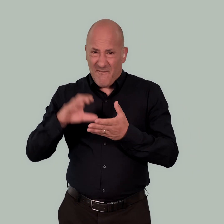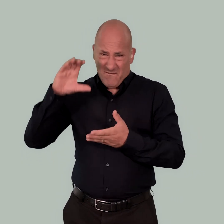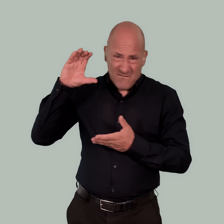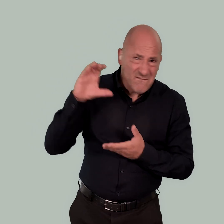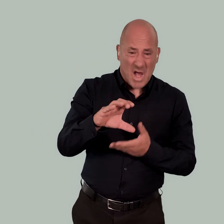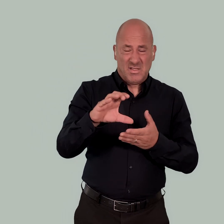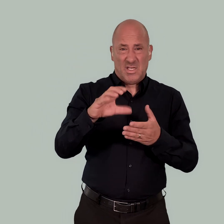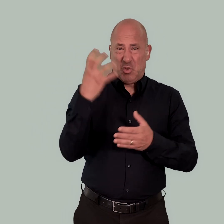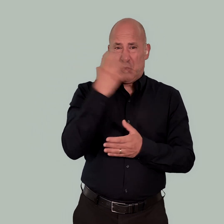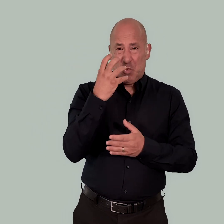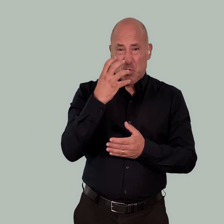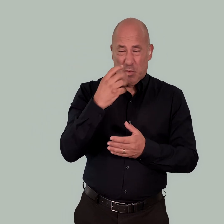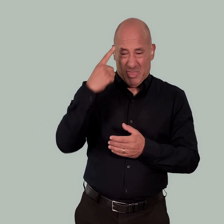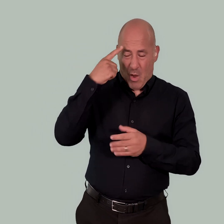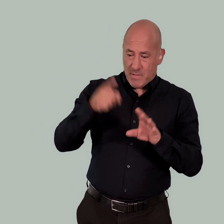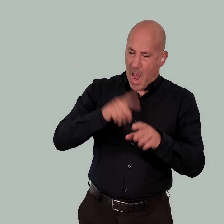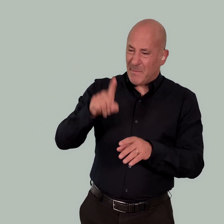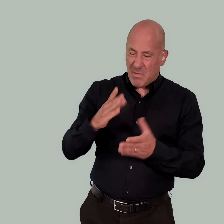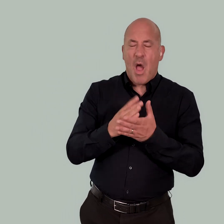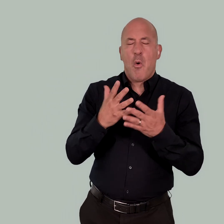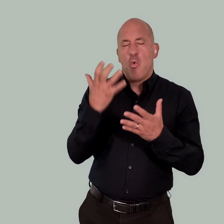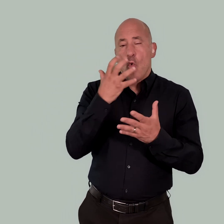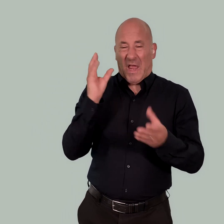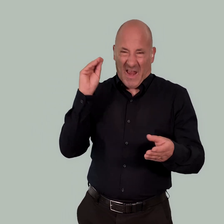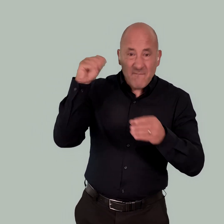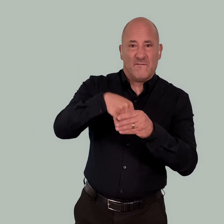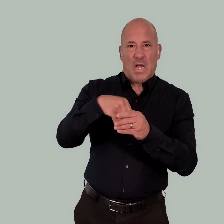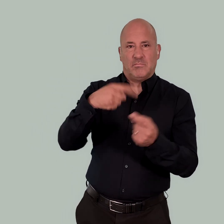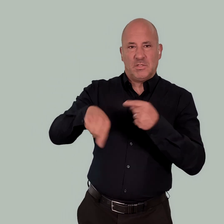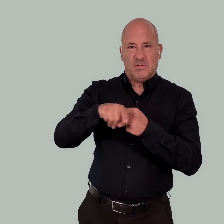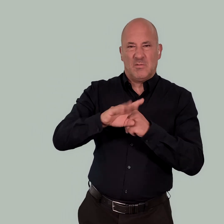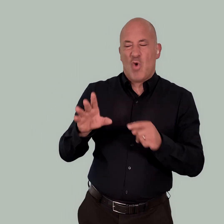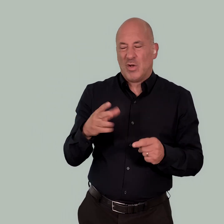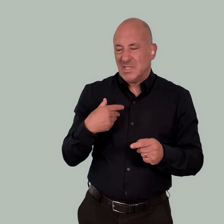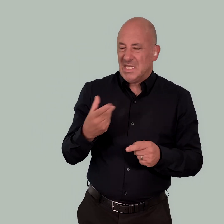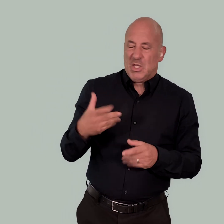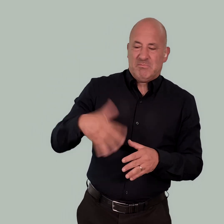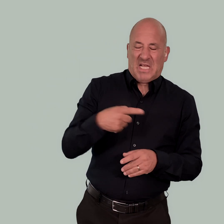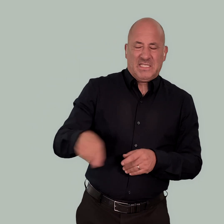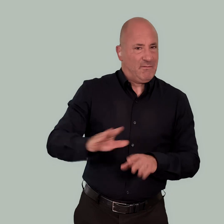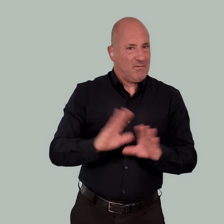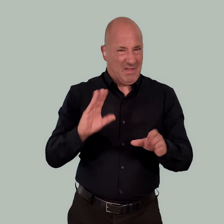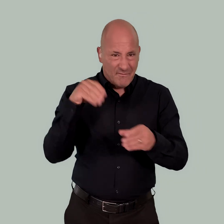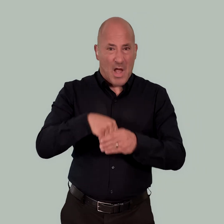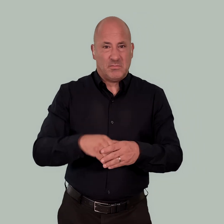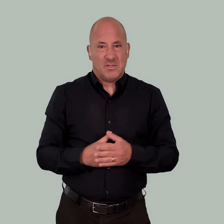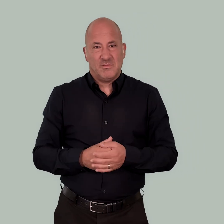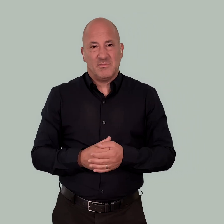Funded at a level that treats young people as an investment, not a cost.